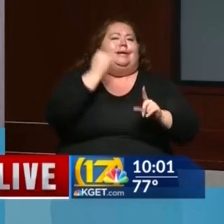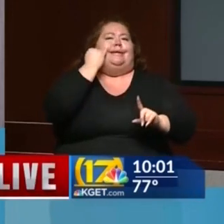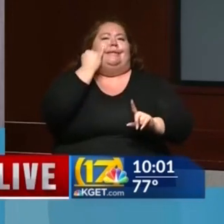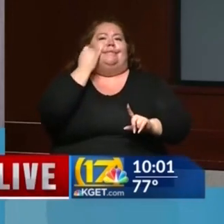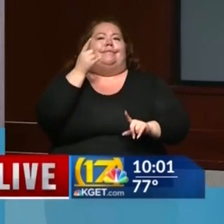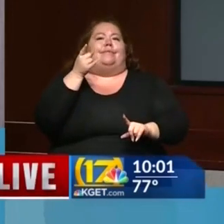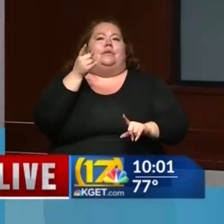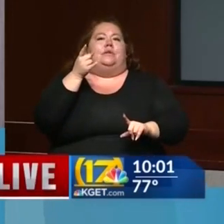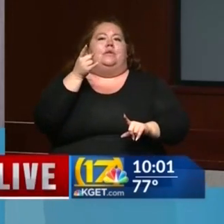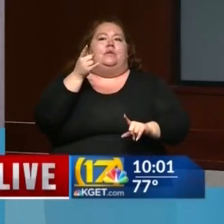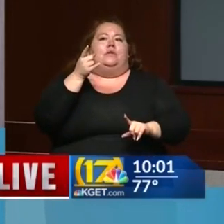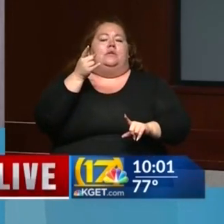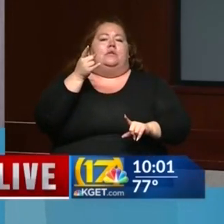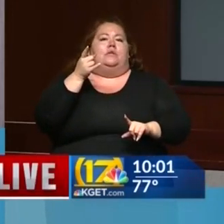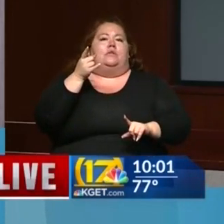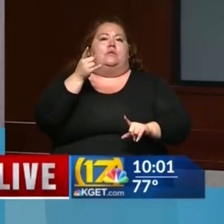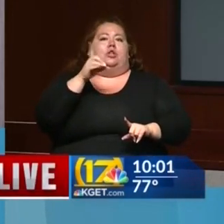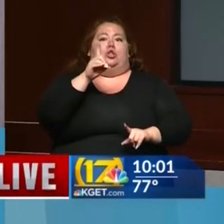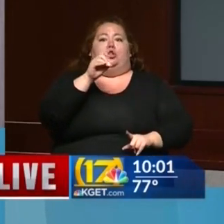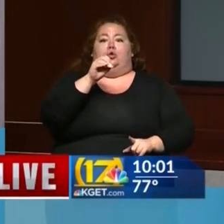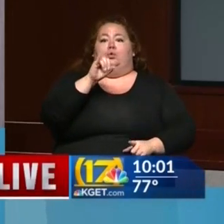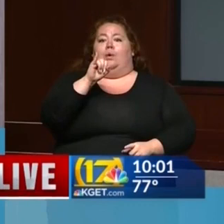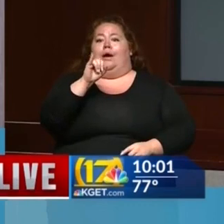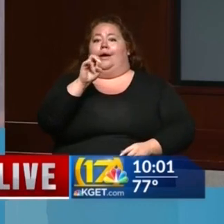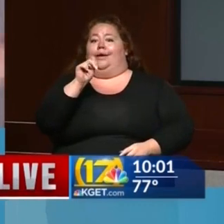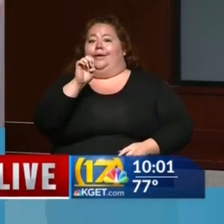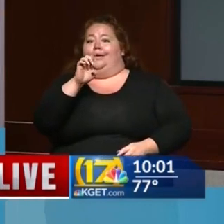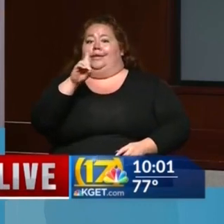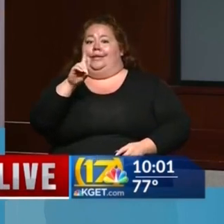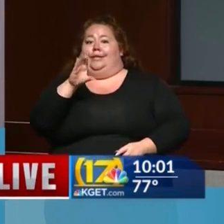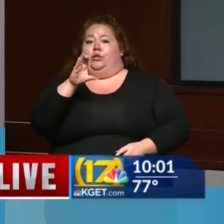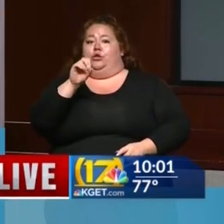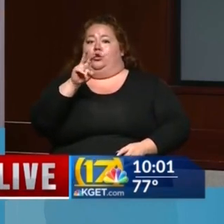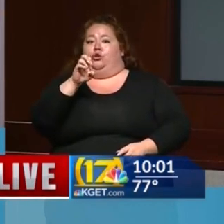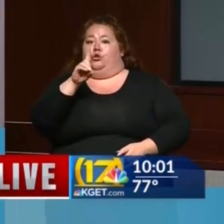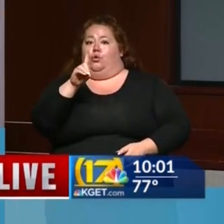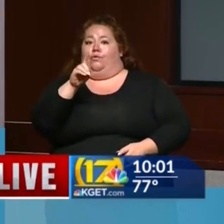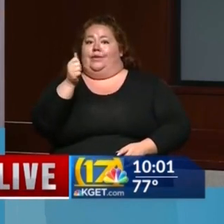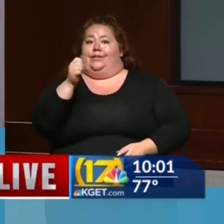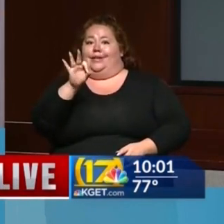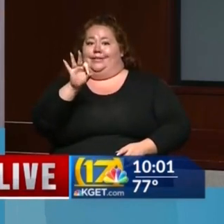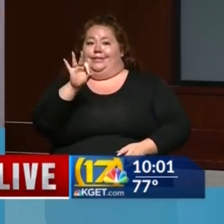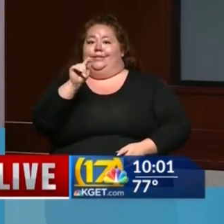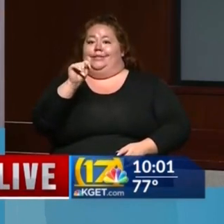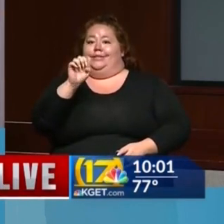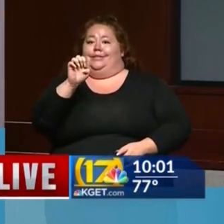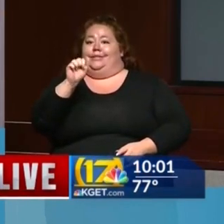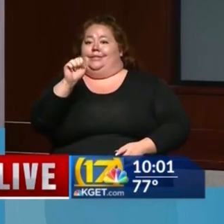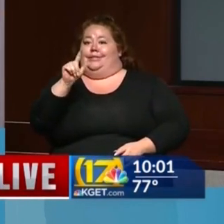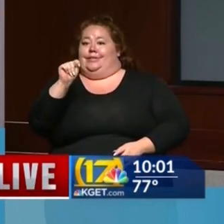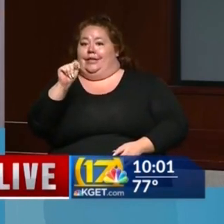SIXTH, AND PINEWOOD GLENN COMMUNITY CENTER ON THE 7TH.